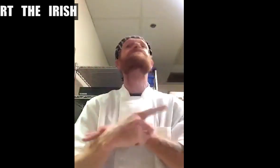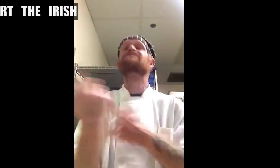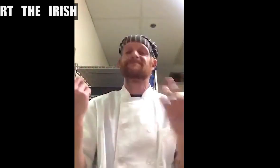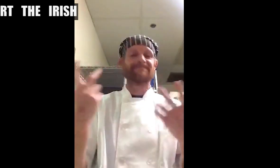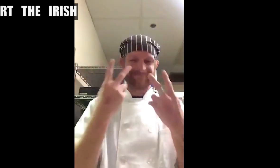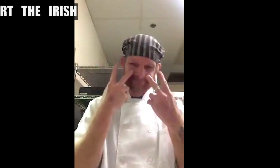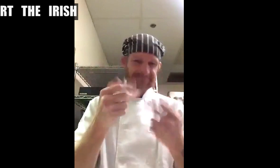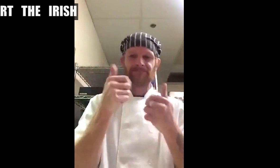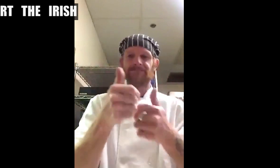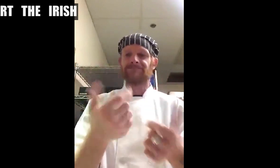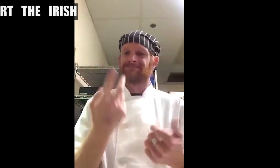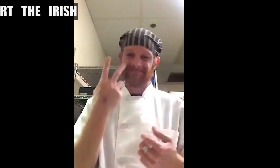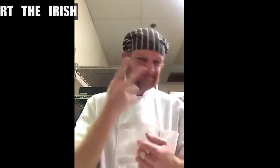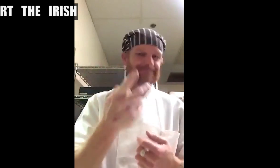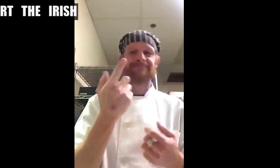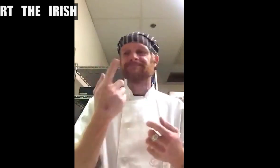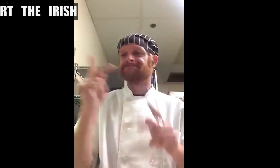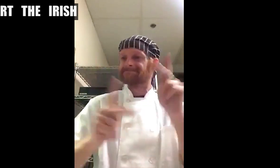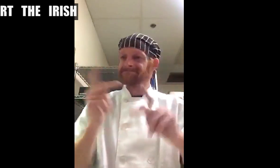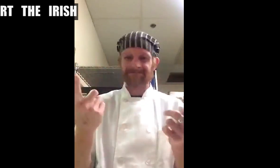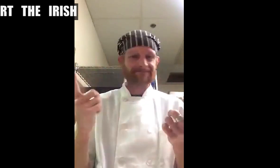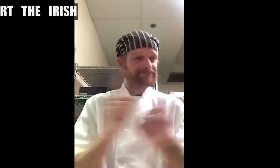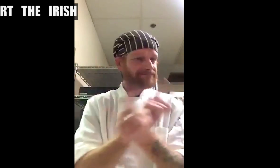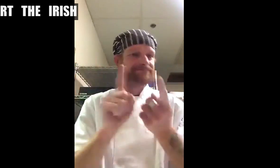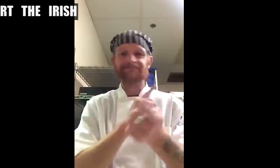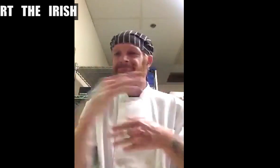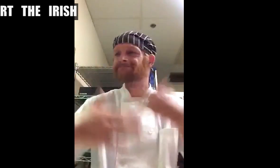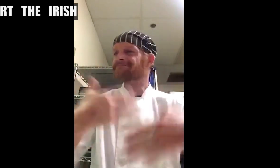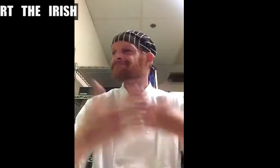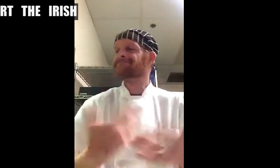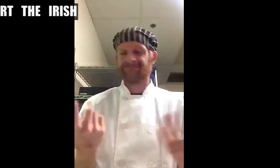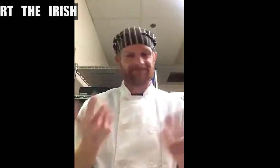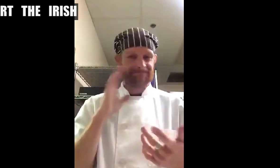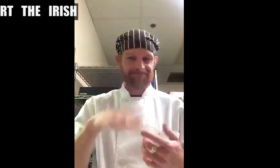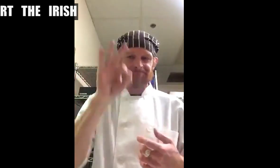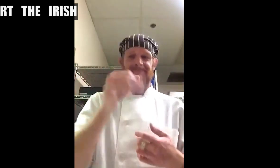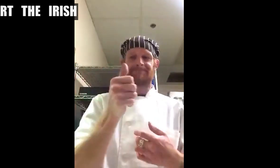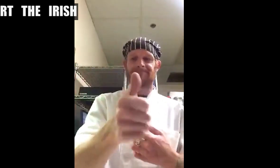Learn about yourself, meet new people, You will find yourself that day.